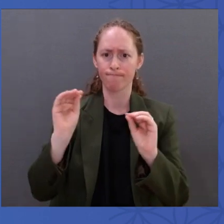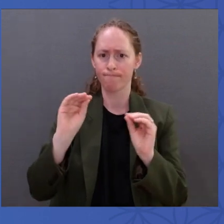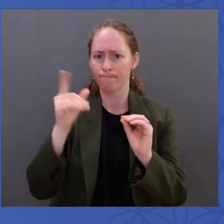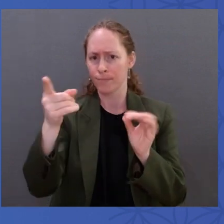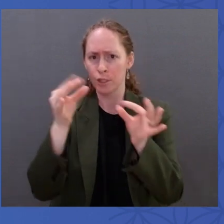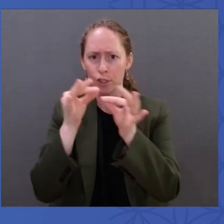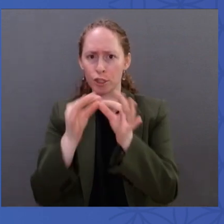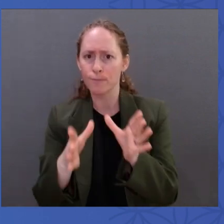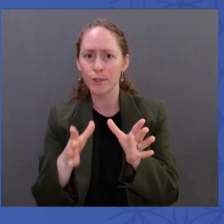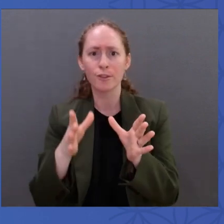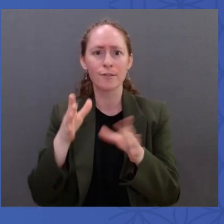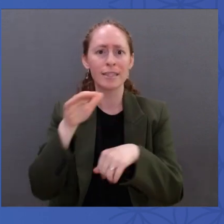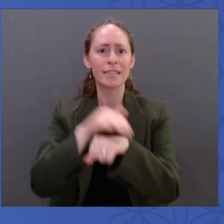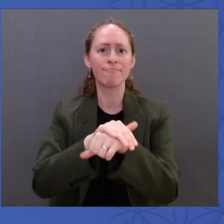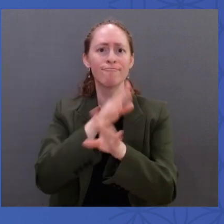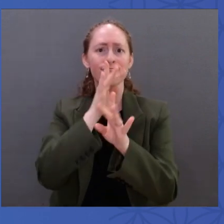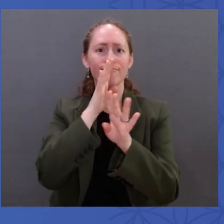Can we just check your interpretation, please?